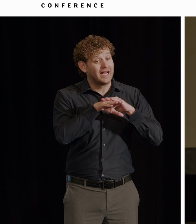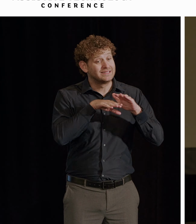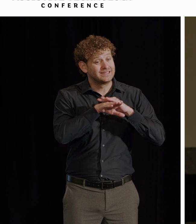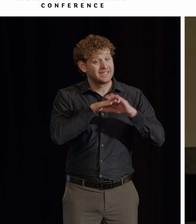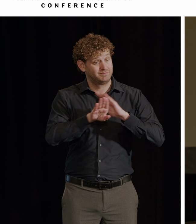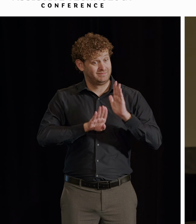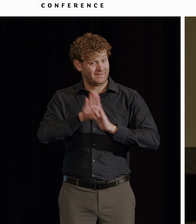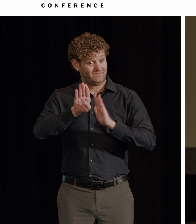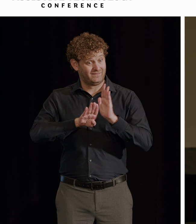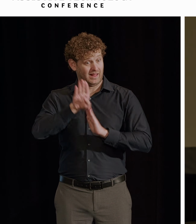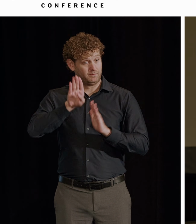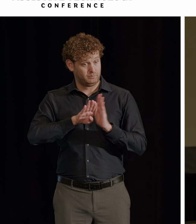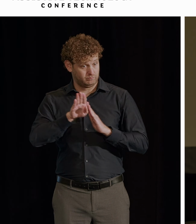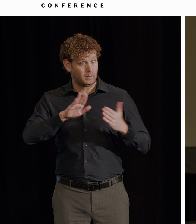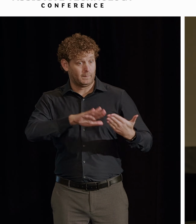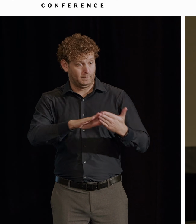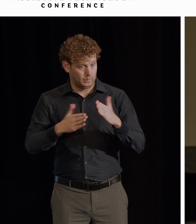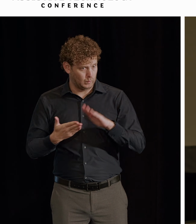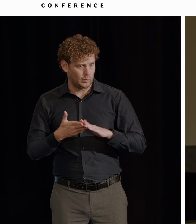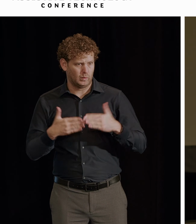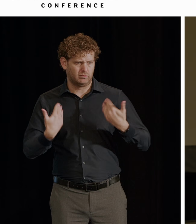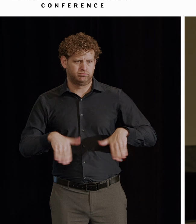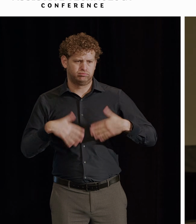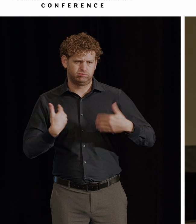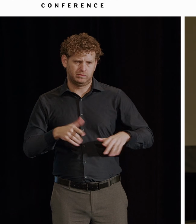And so it's been great. Yes, I see you over there, hardware.